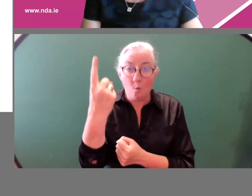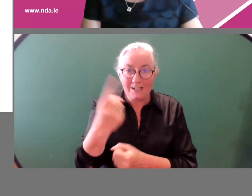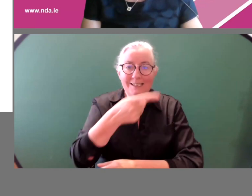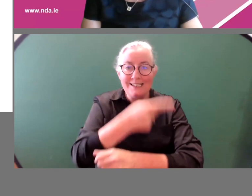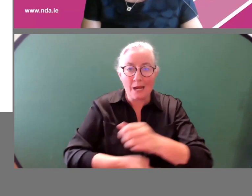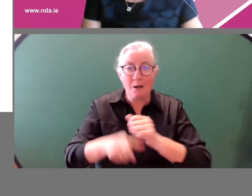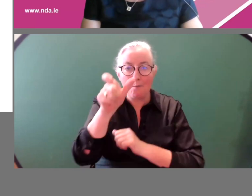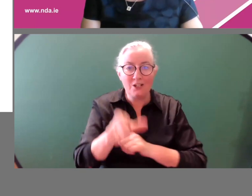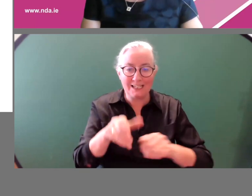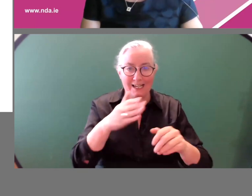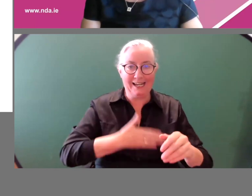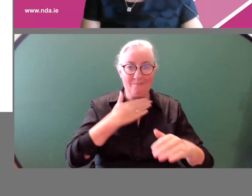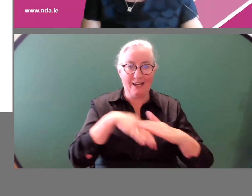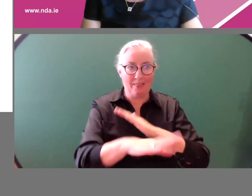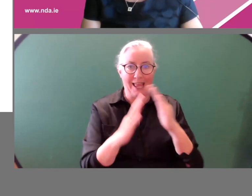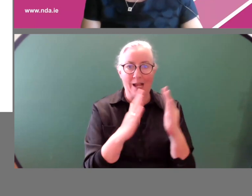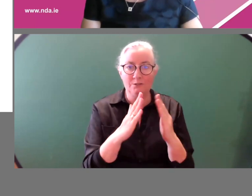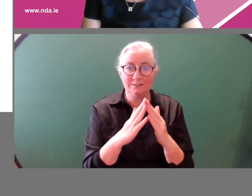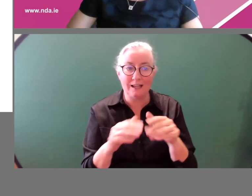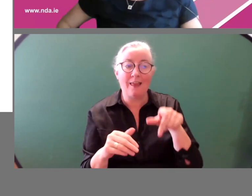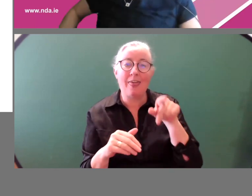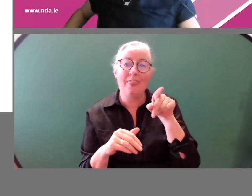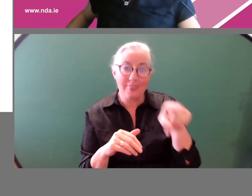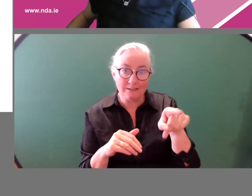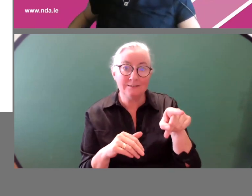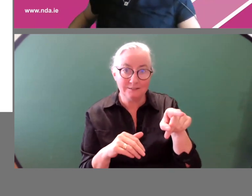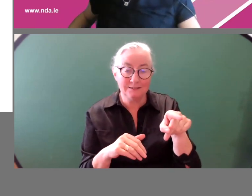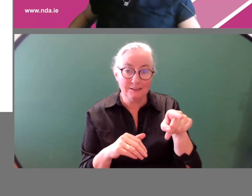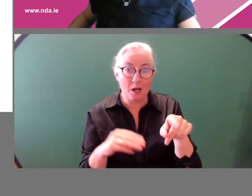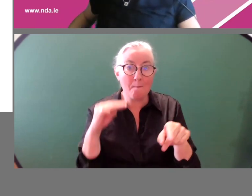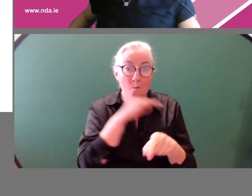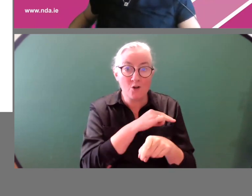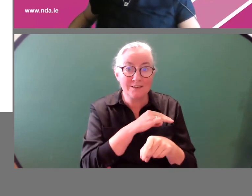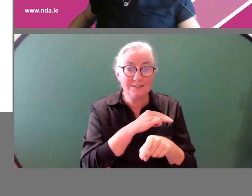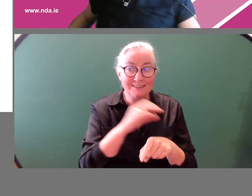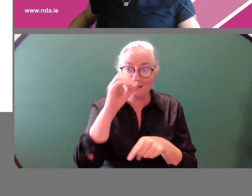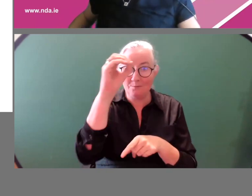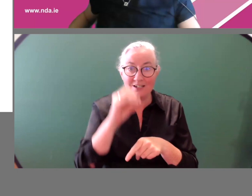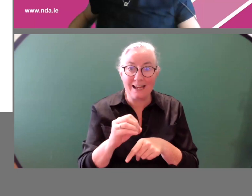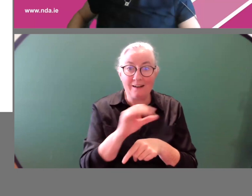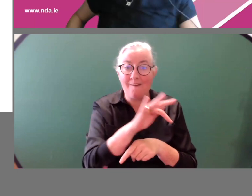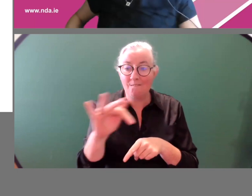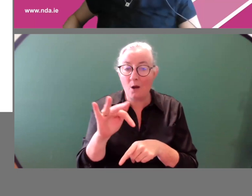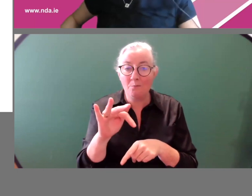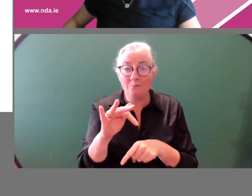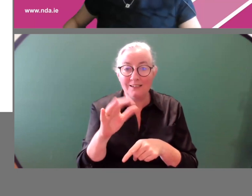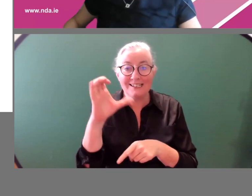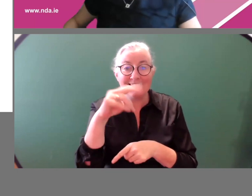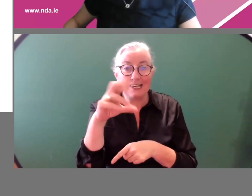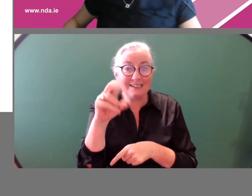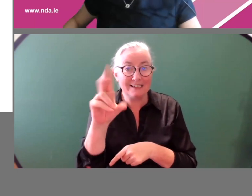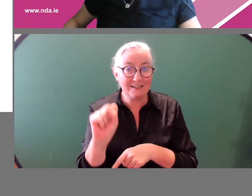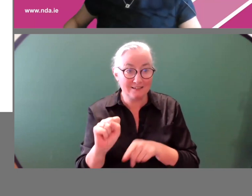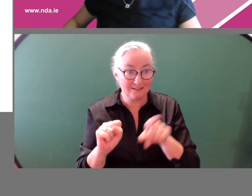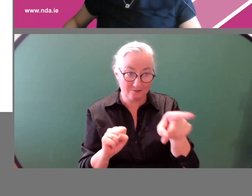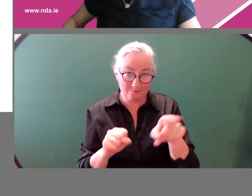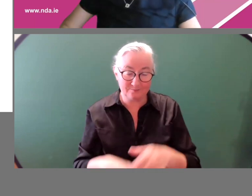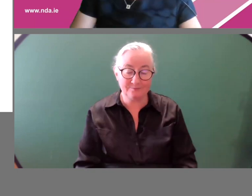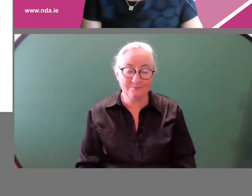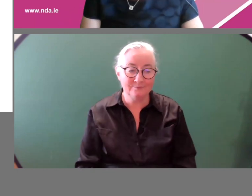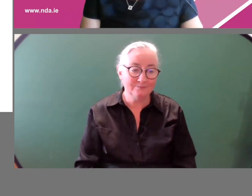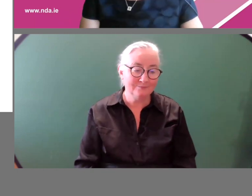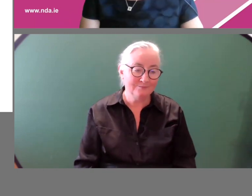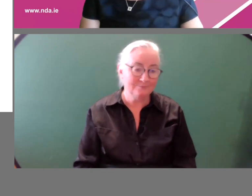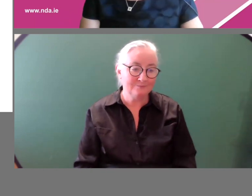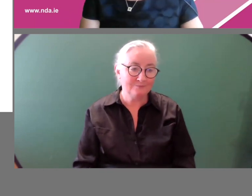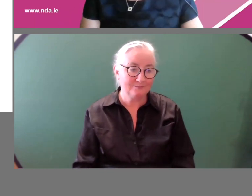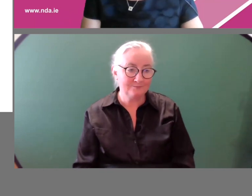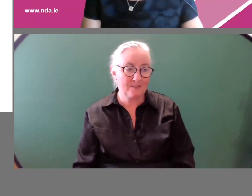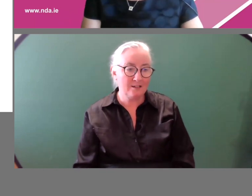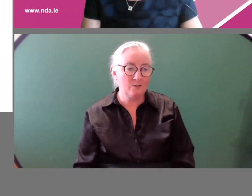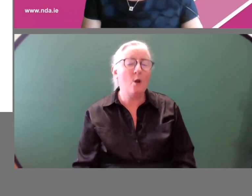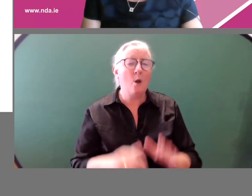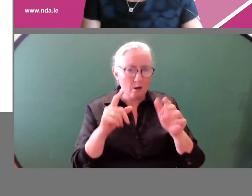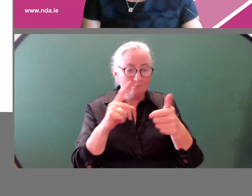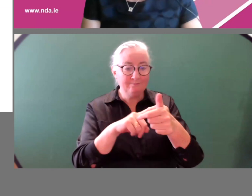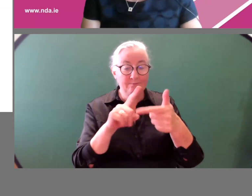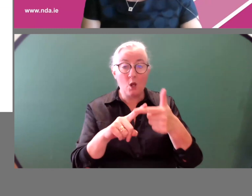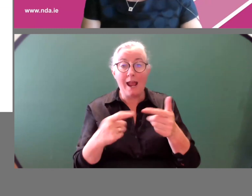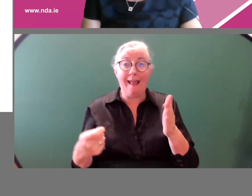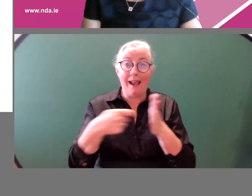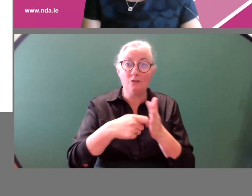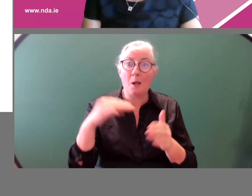and it's quite a significant statistic from the census. Very important thing to understand is the